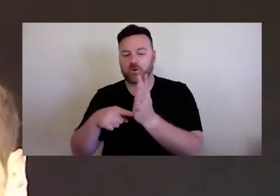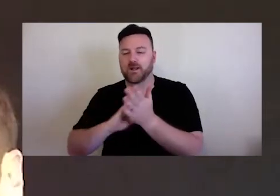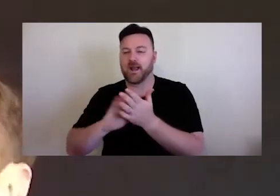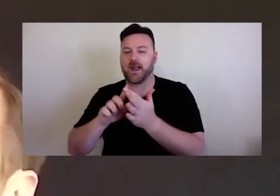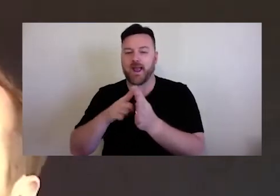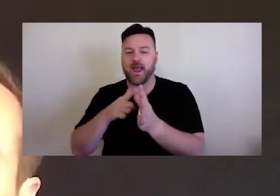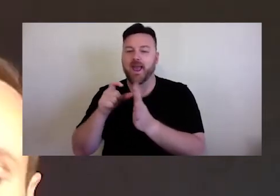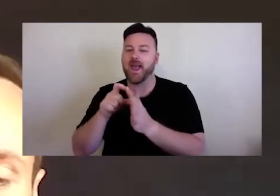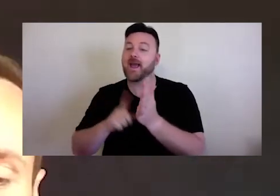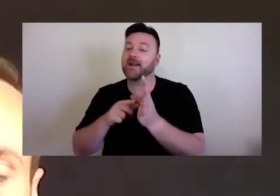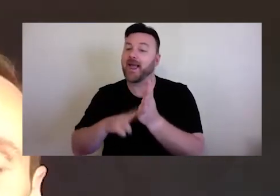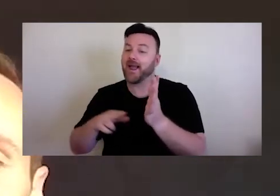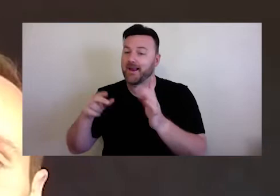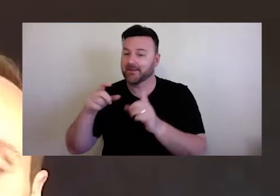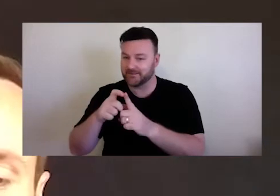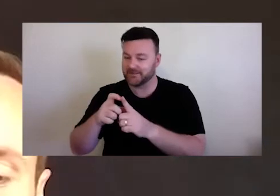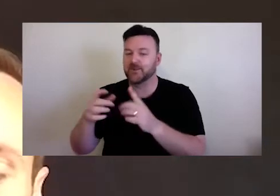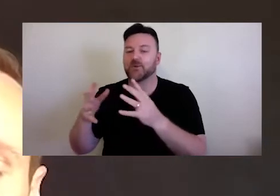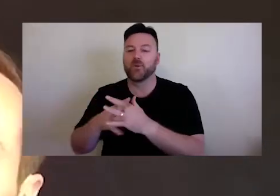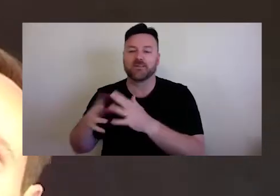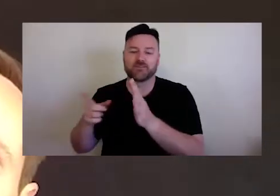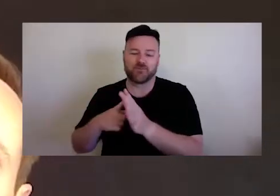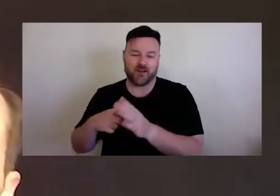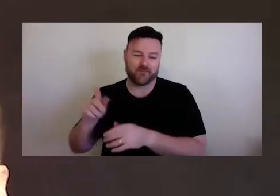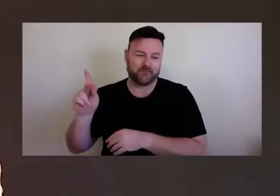aim of our Creative Connections series is to support you during this